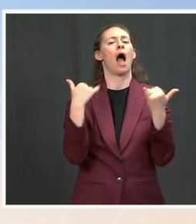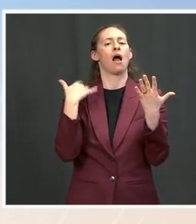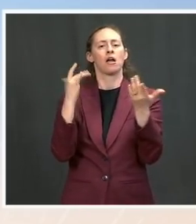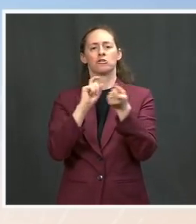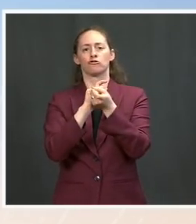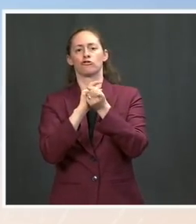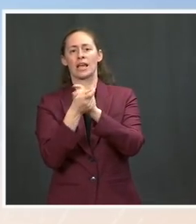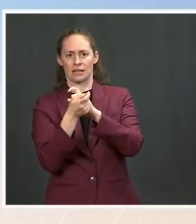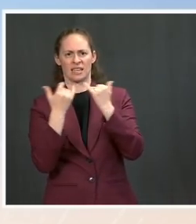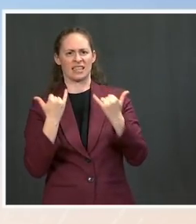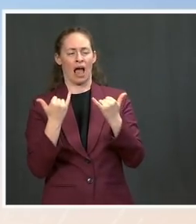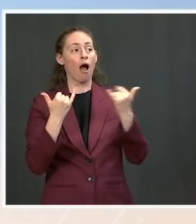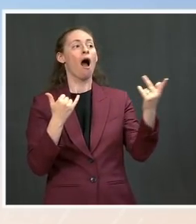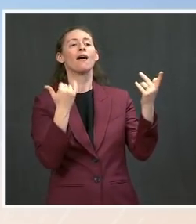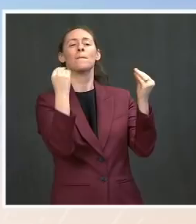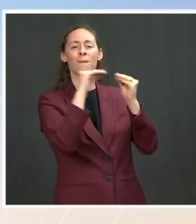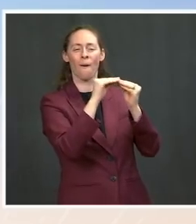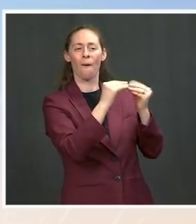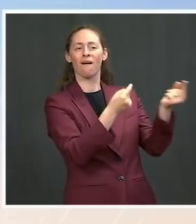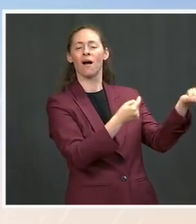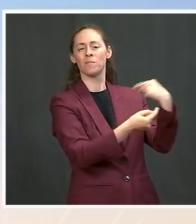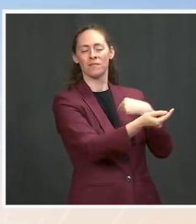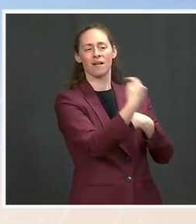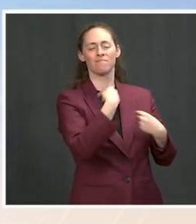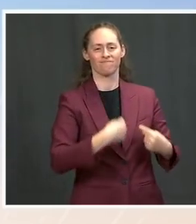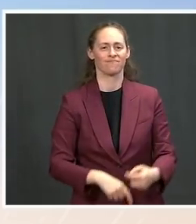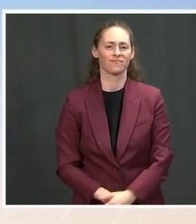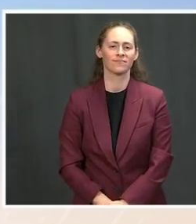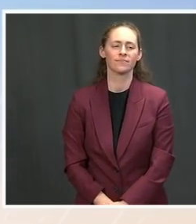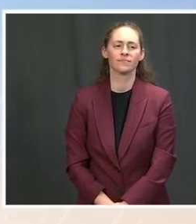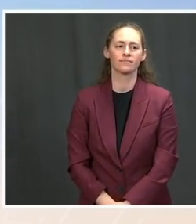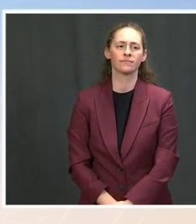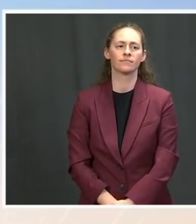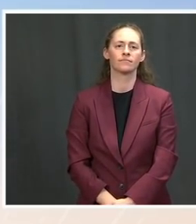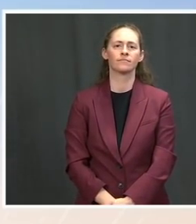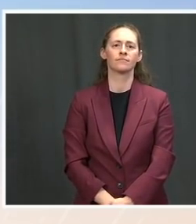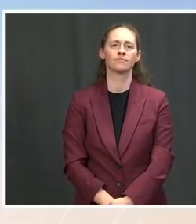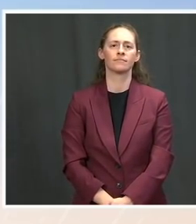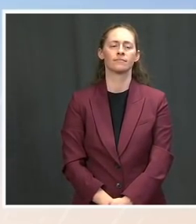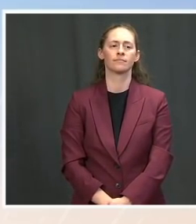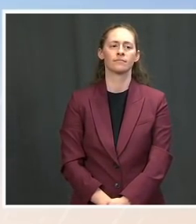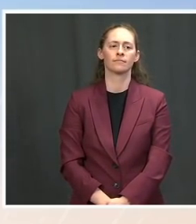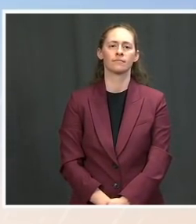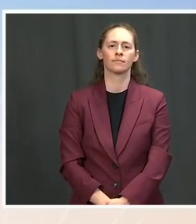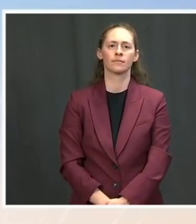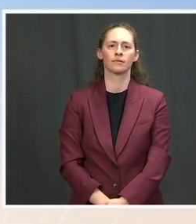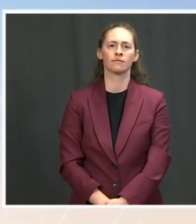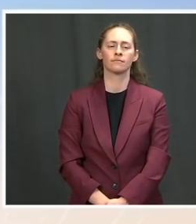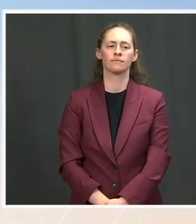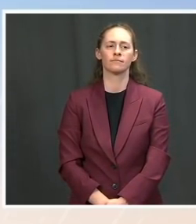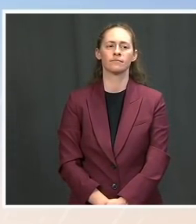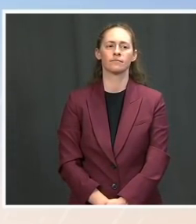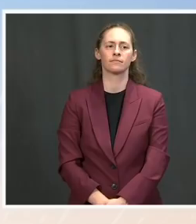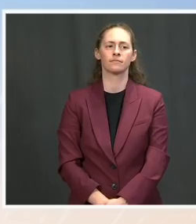told the governors today on that call, that now the White House will redistribute vaccine allocations if a state doesn't order the full allocation